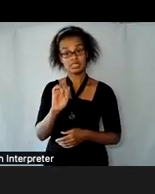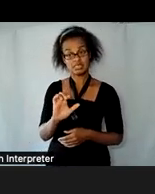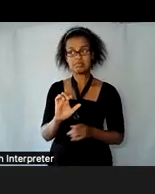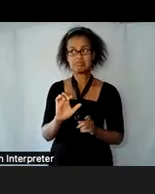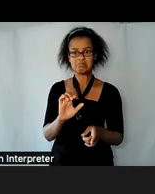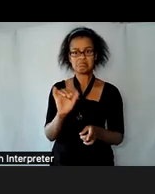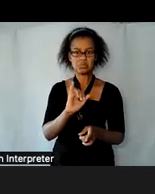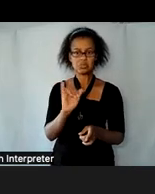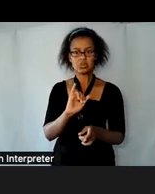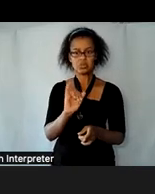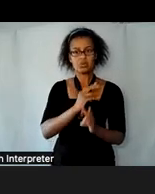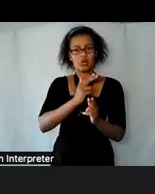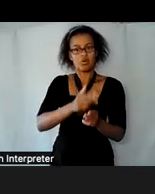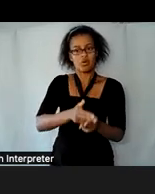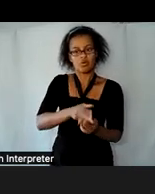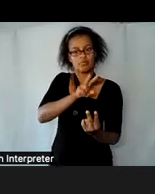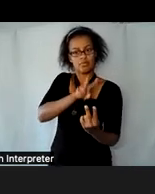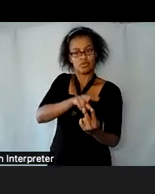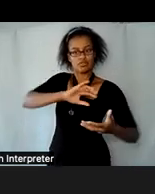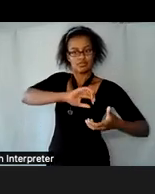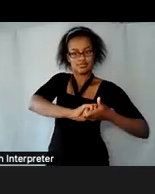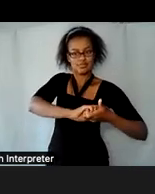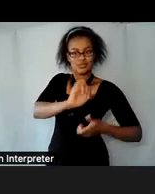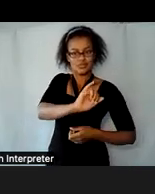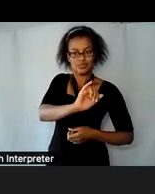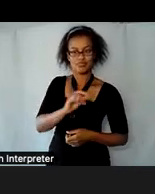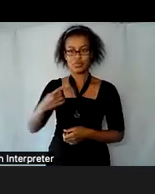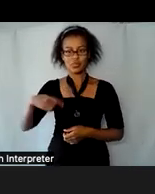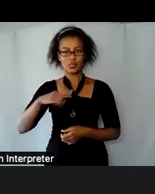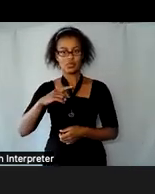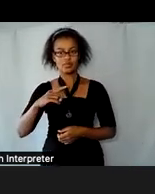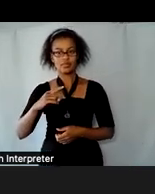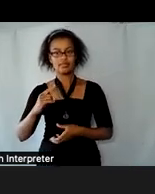And we are technically the lead the lead partner as part of Arts in the Parks.